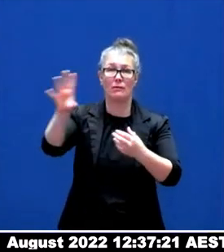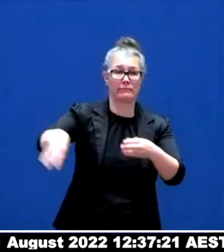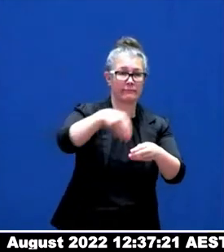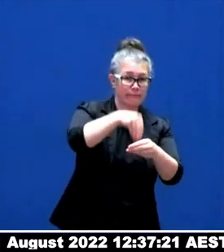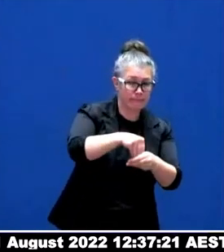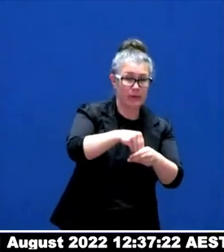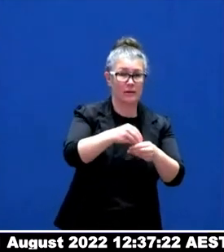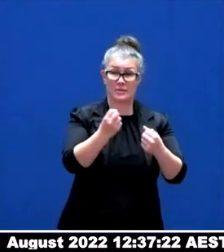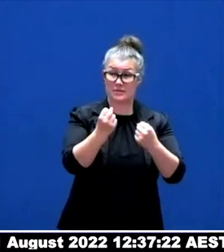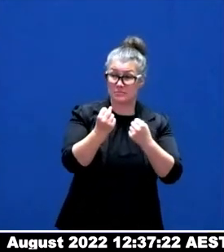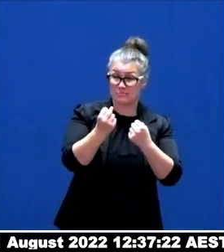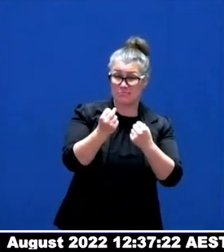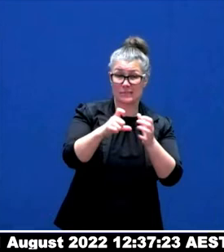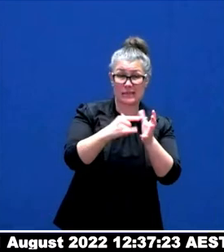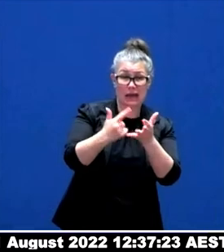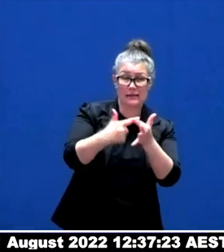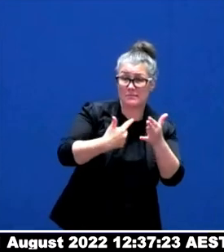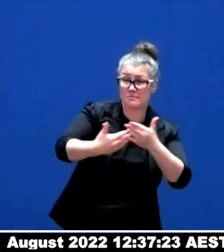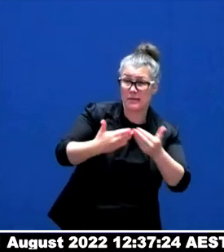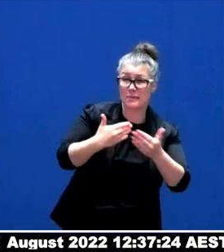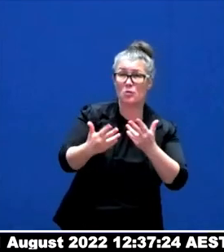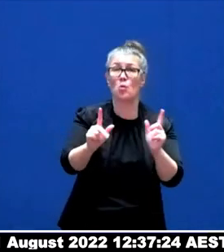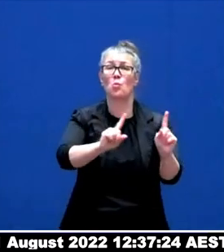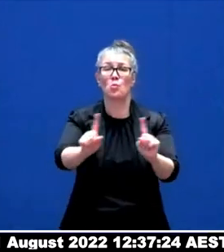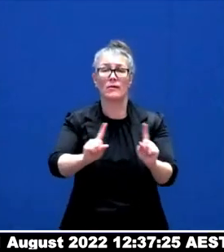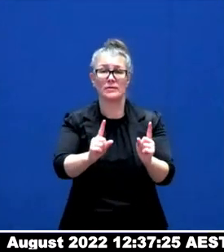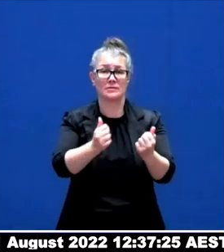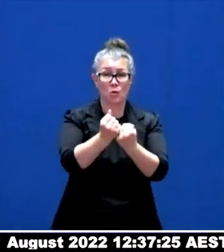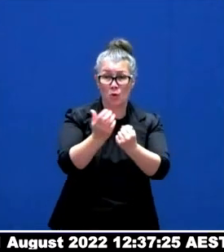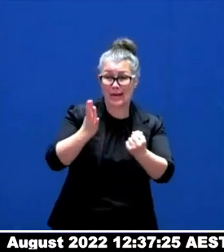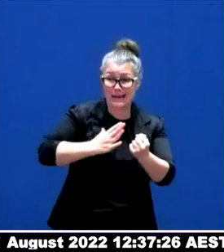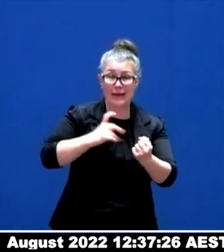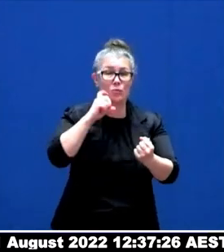support's required or referred on to find that support. So, absolutely that would apply.